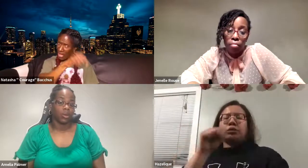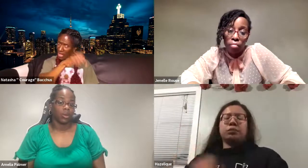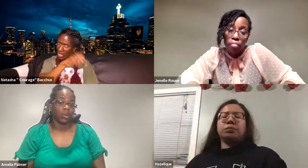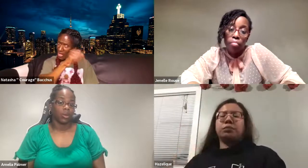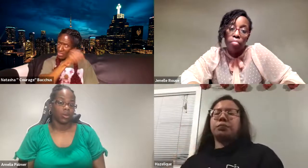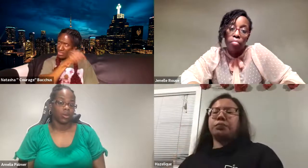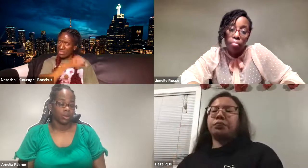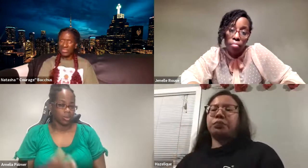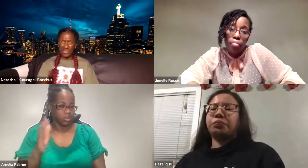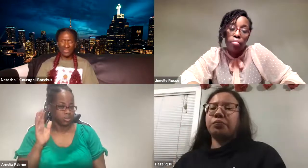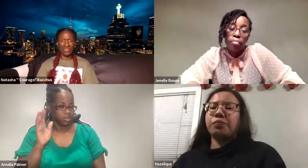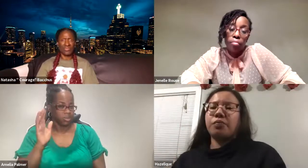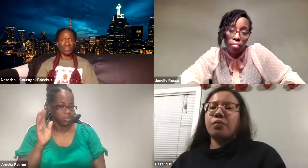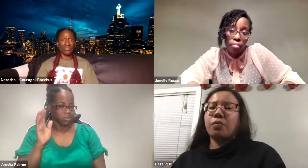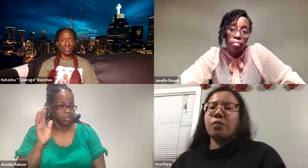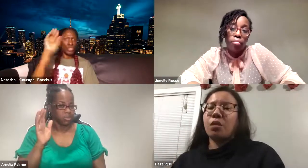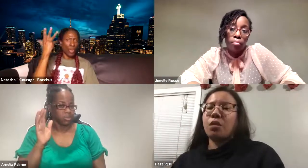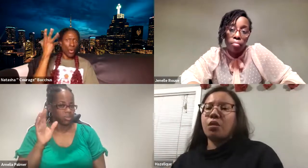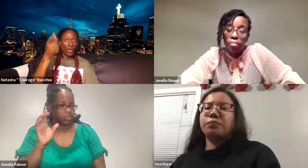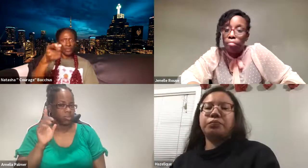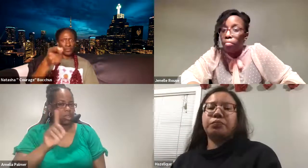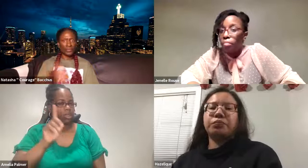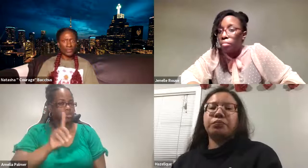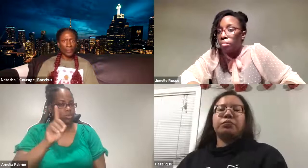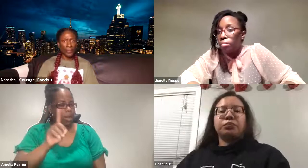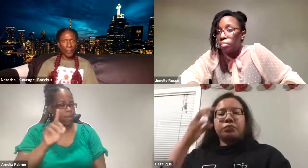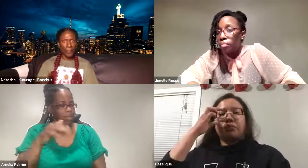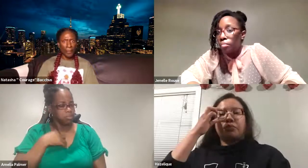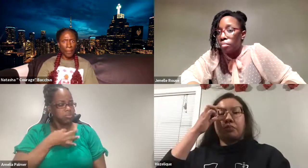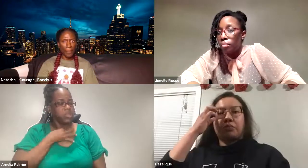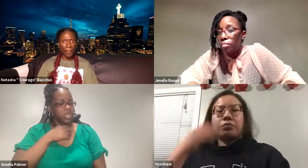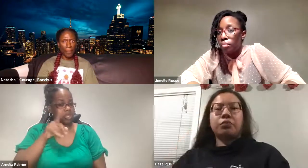and reconciliation that is something that they recognize has been lacking all these years so